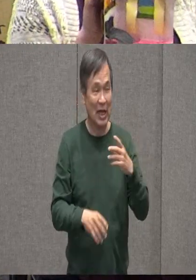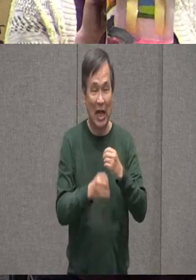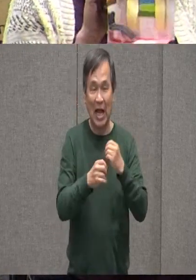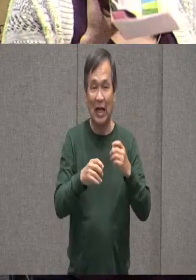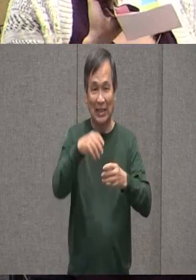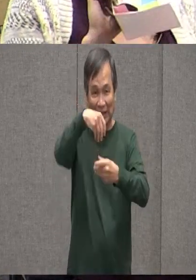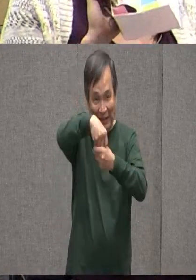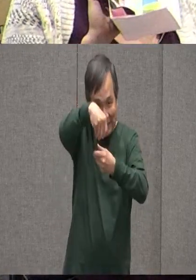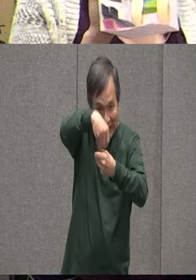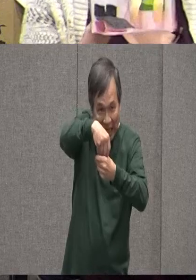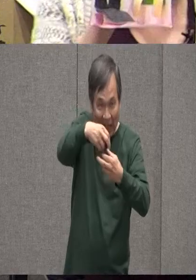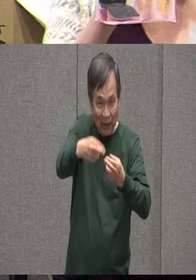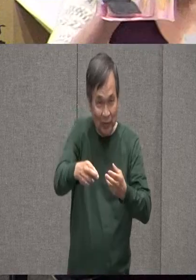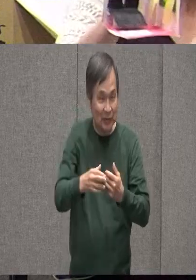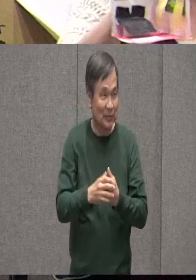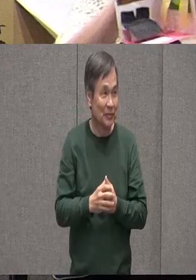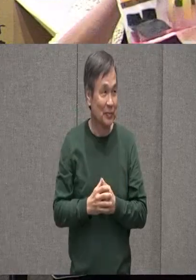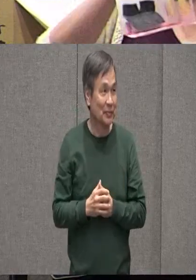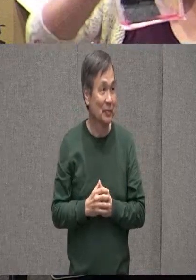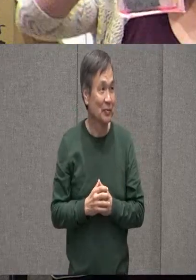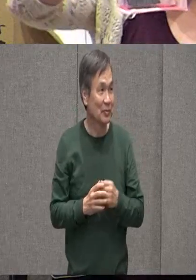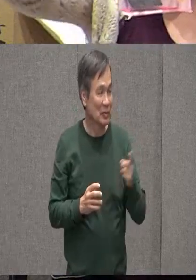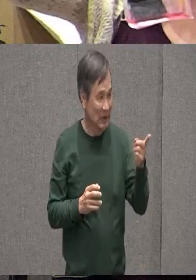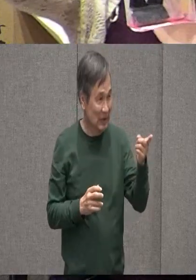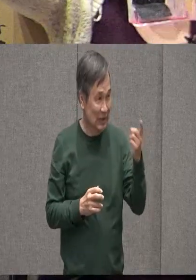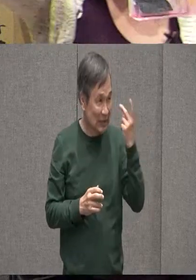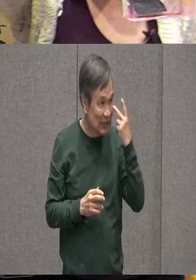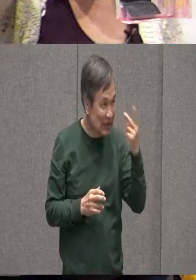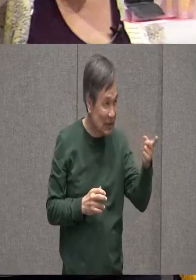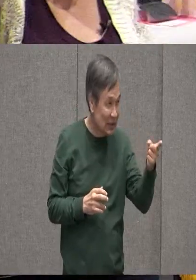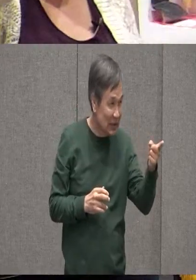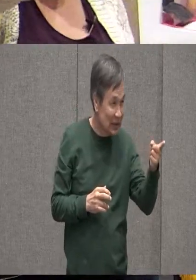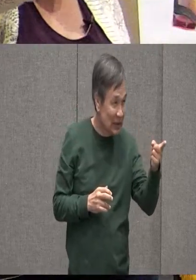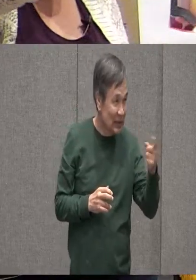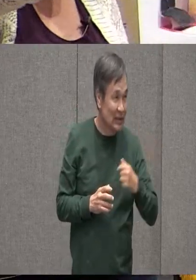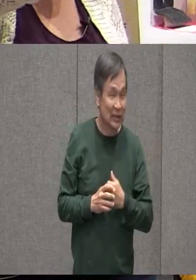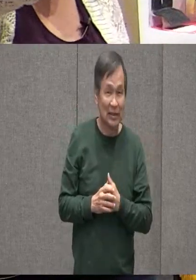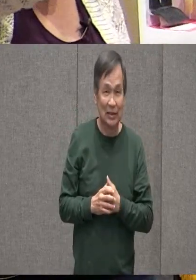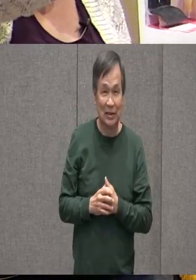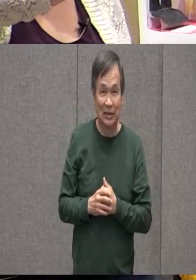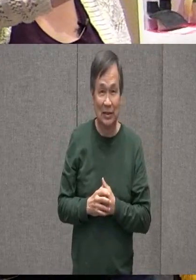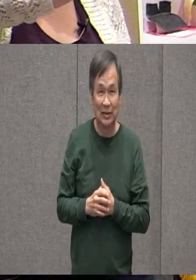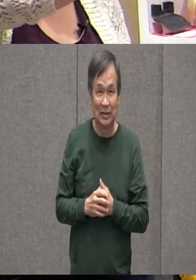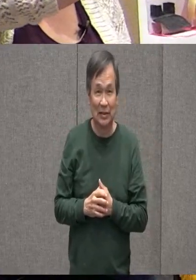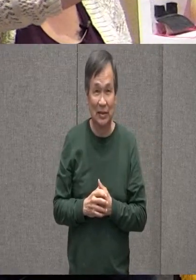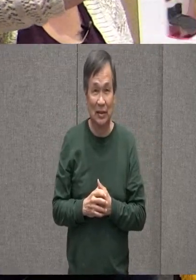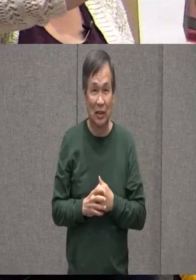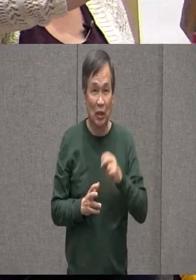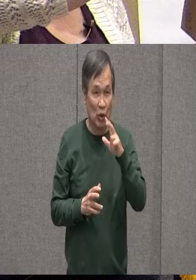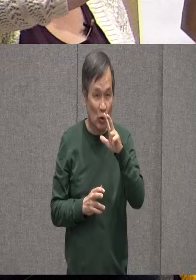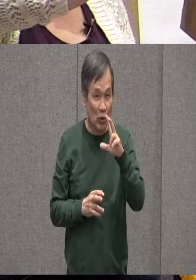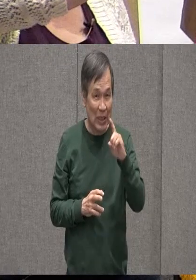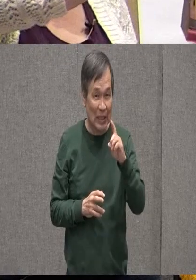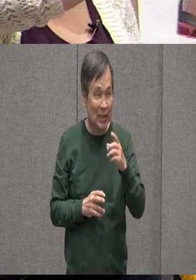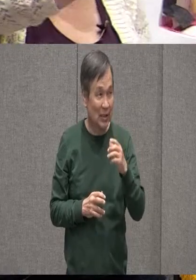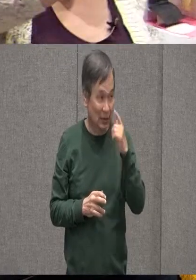on the inside, so if you'll notice, do you see any 3D little objects in my room? [Mrs Rudd] I see a bed.